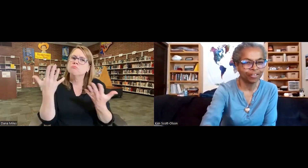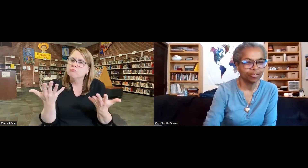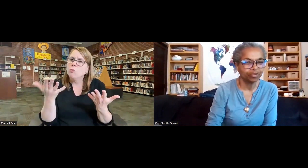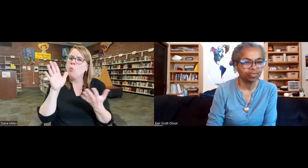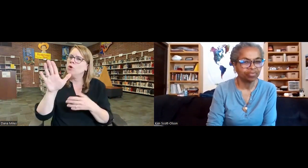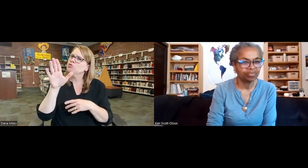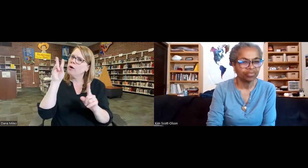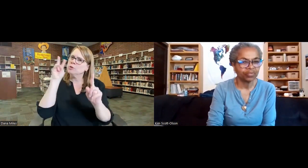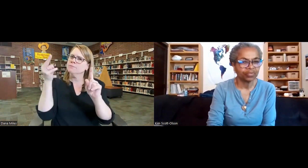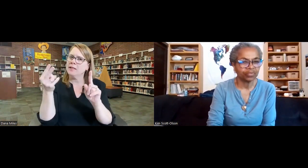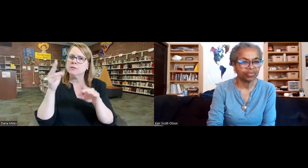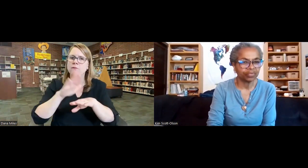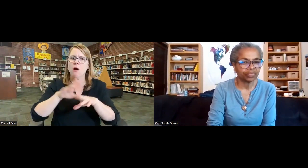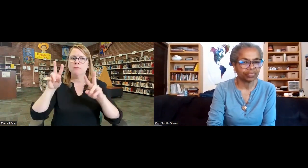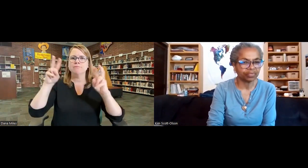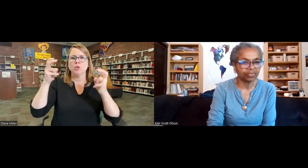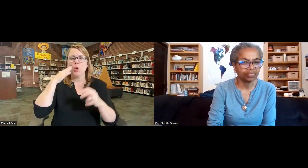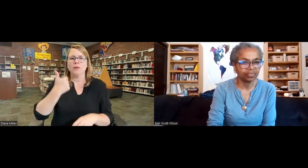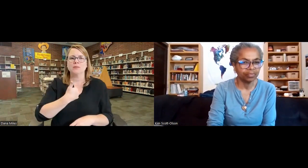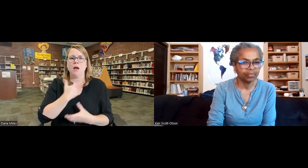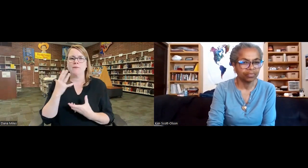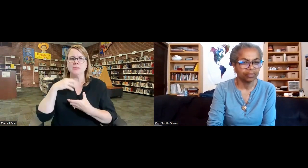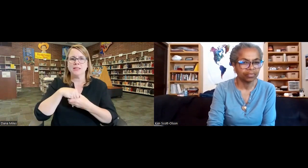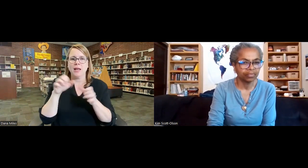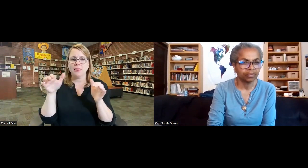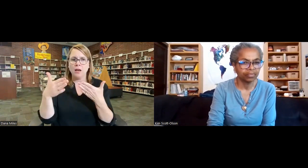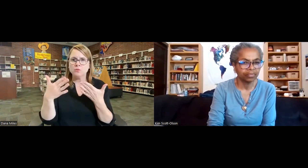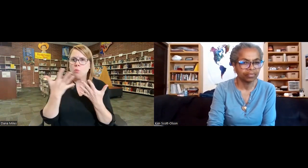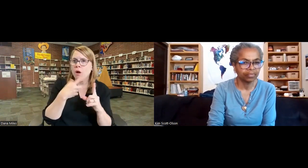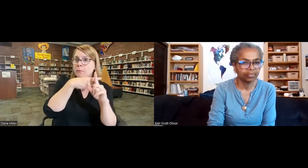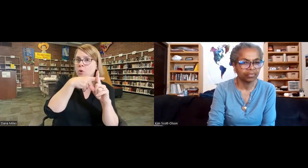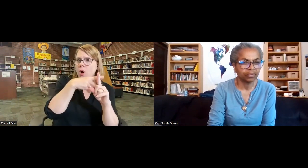I’m curious to get your perspective on the topic of self-contained classrooms.